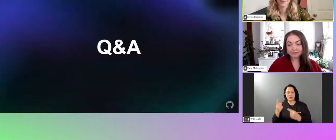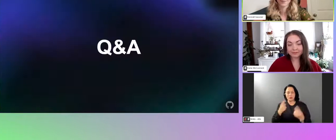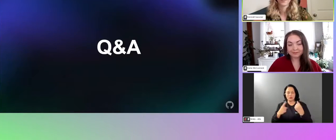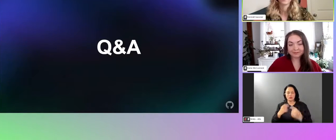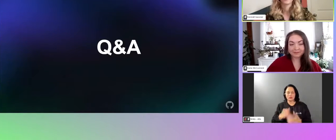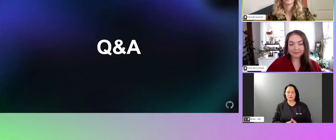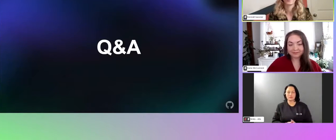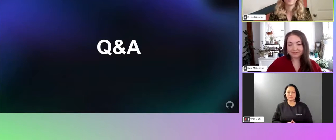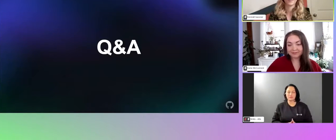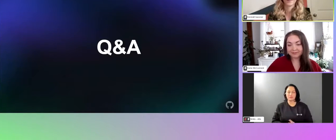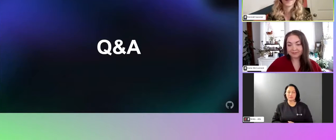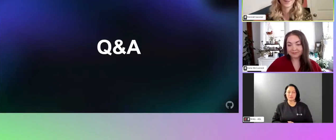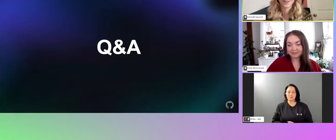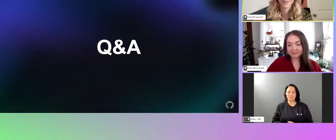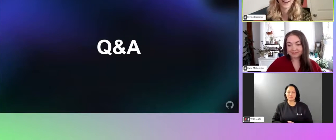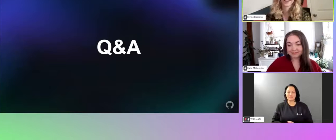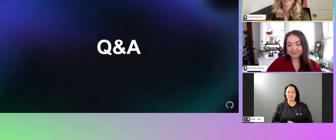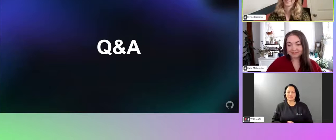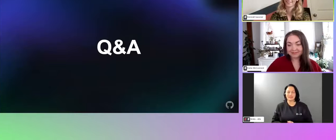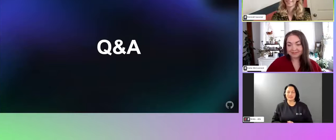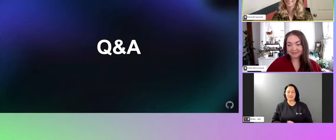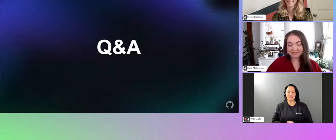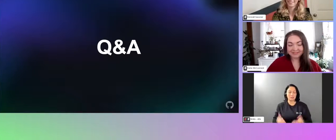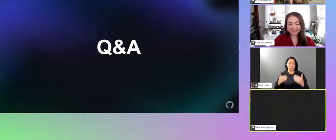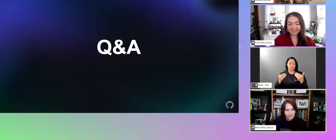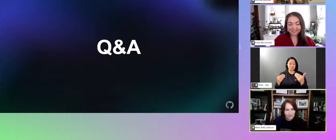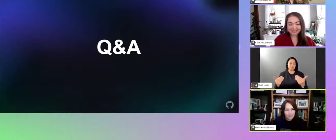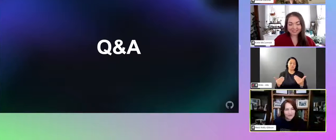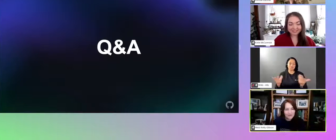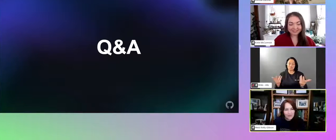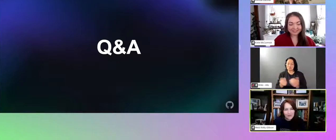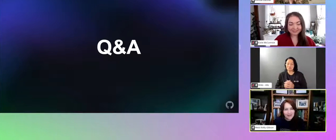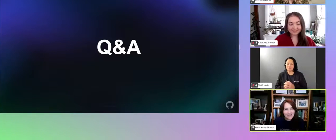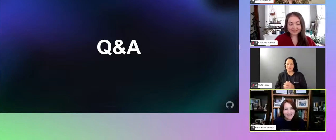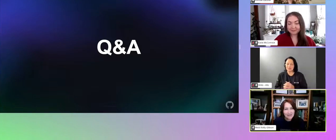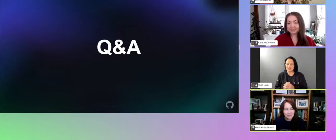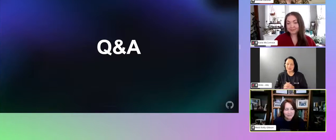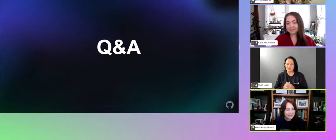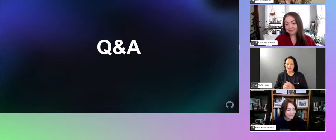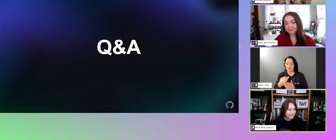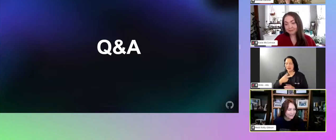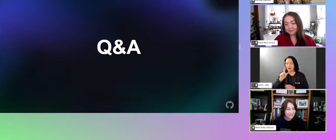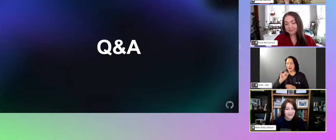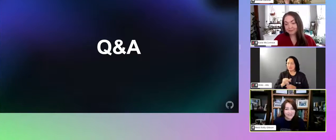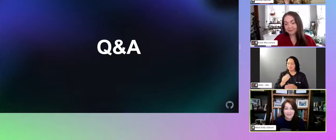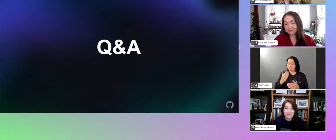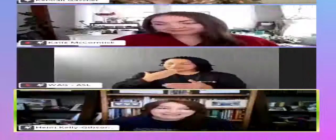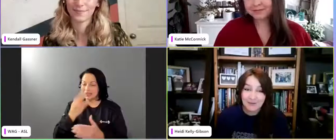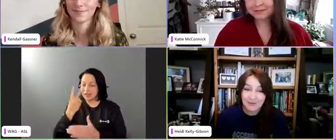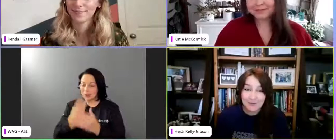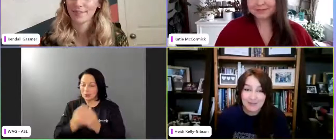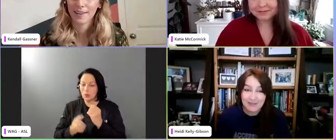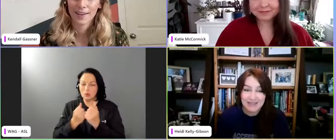available on Twitter and LinkedIn, and we're happy to answer any questions